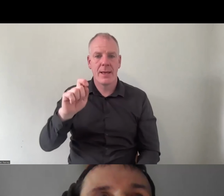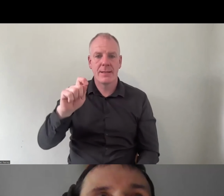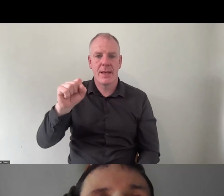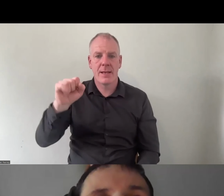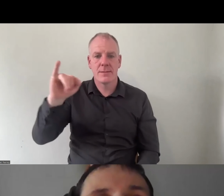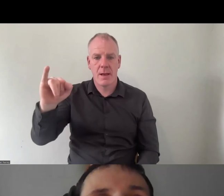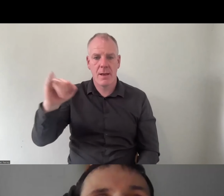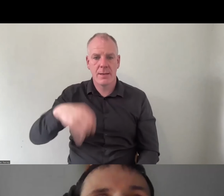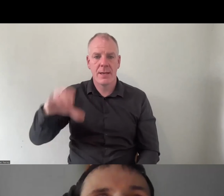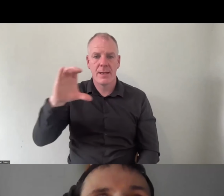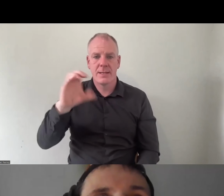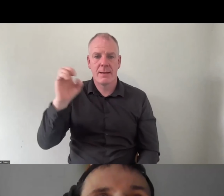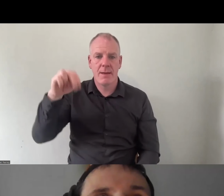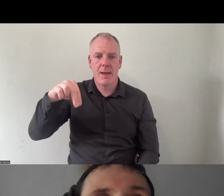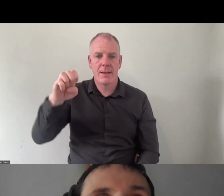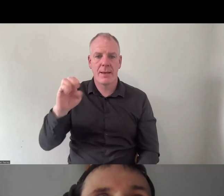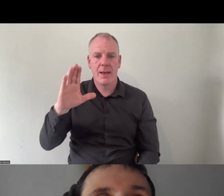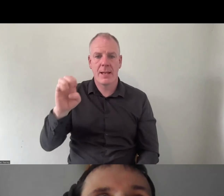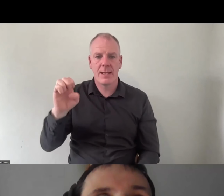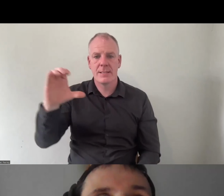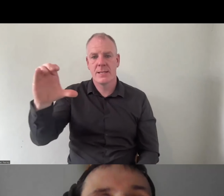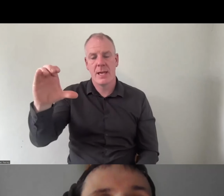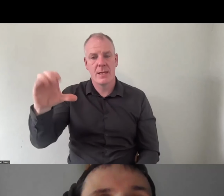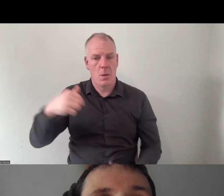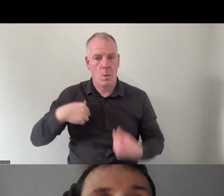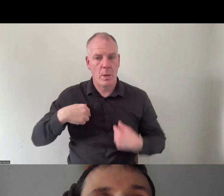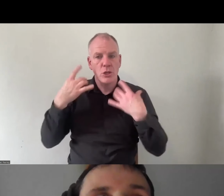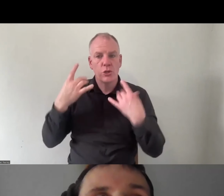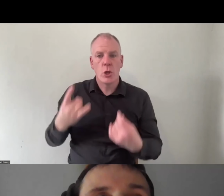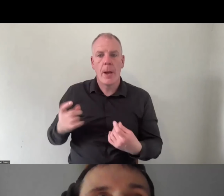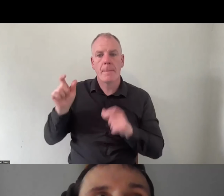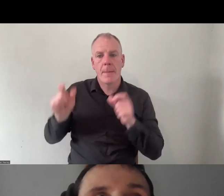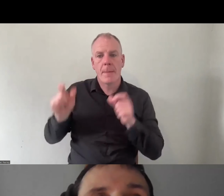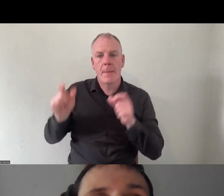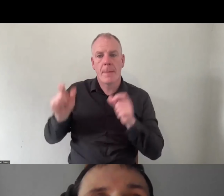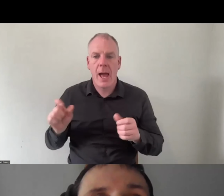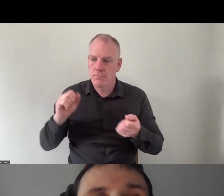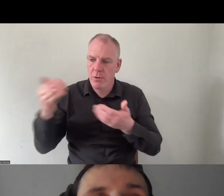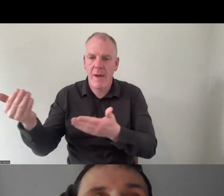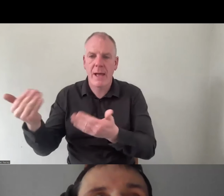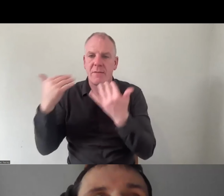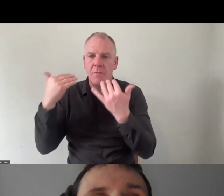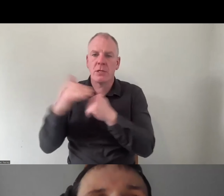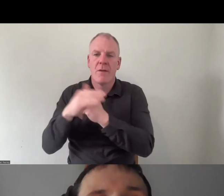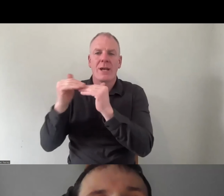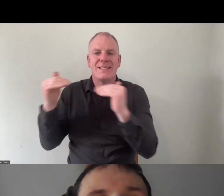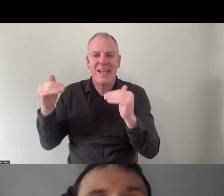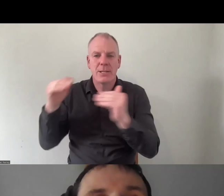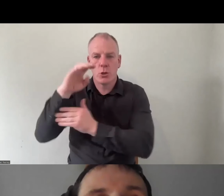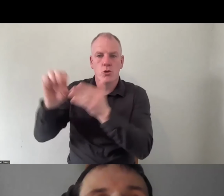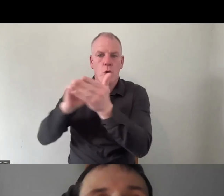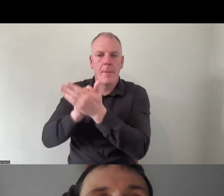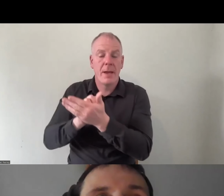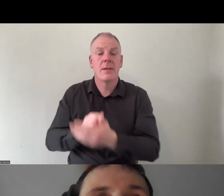where, again, we chair and contribute to standards at that level. So, out of that, for example, might have come —